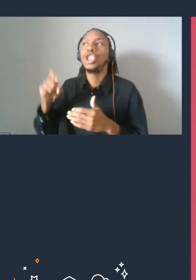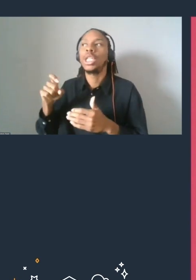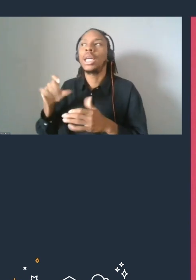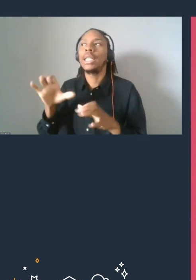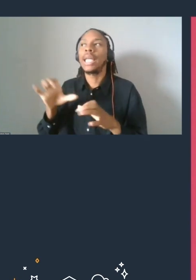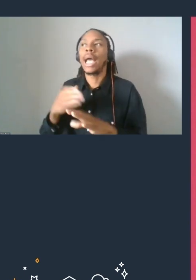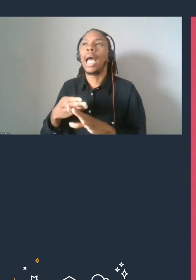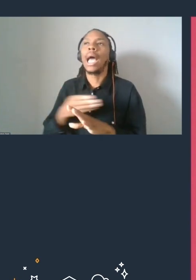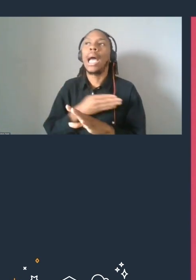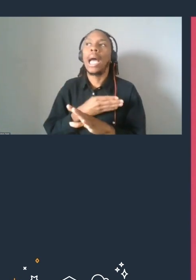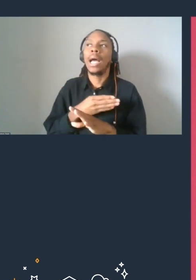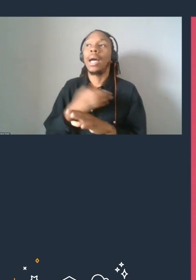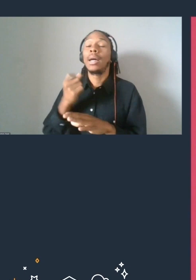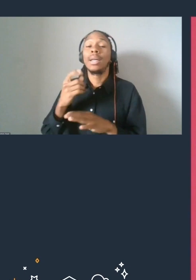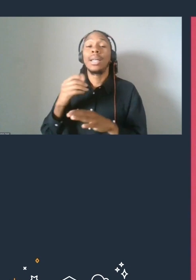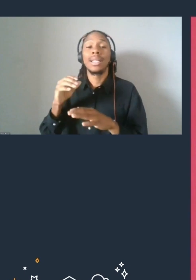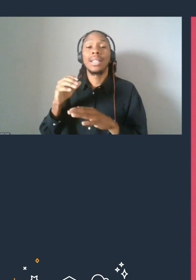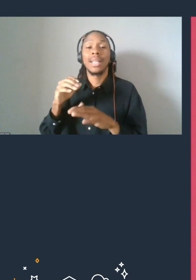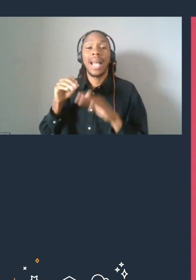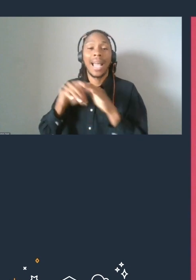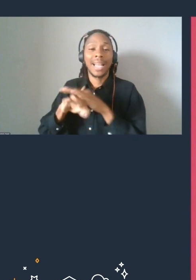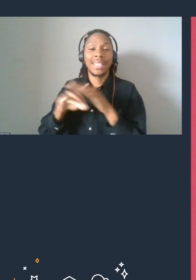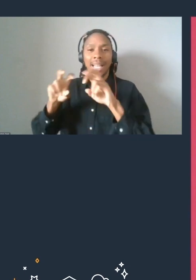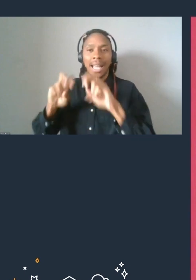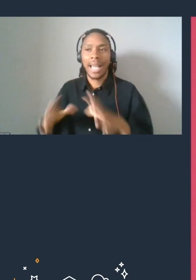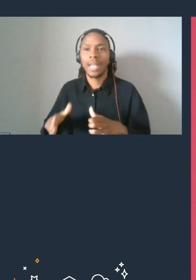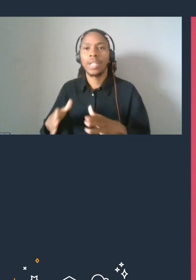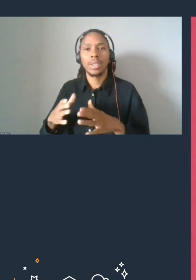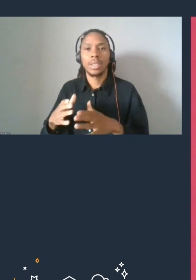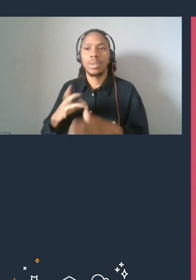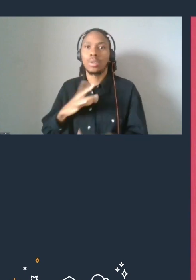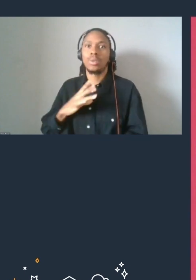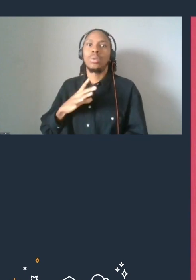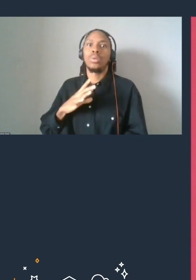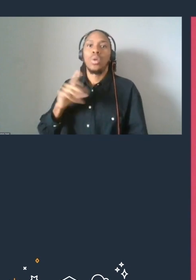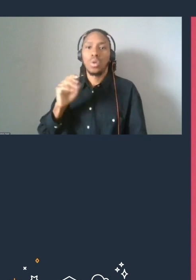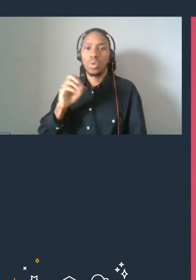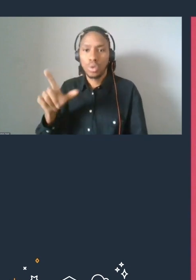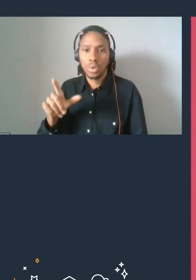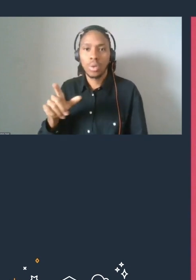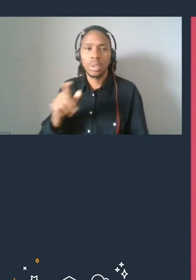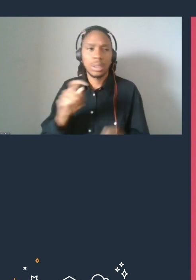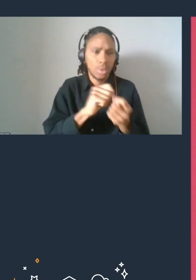The Access Analyzer, of course, is very helpful tool in translating my policy into English,